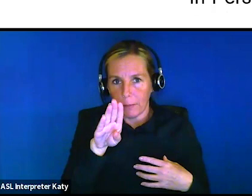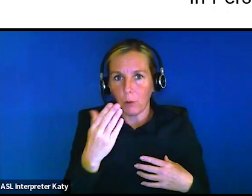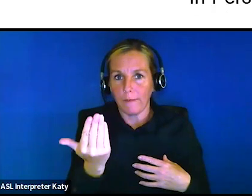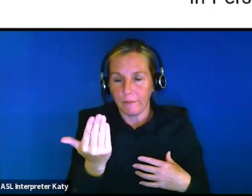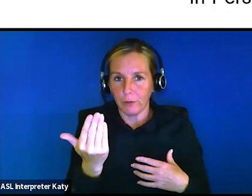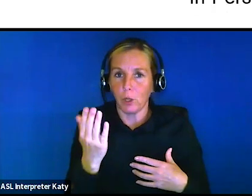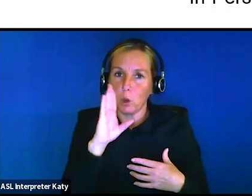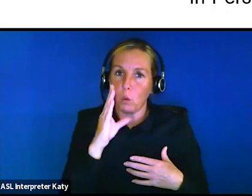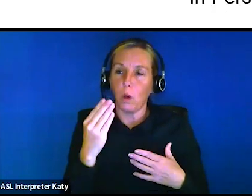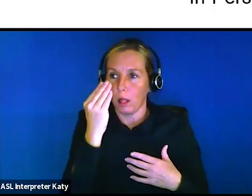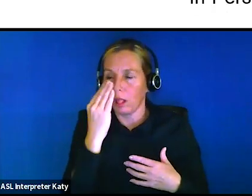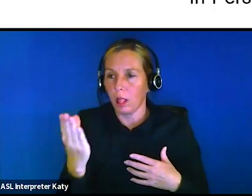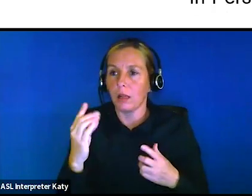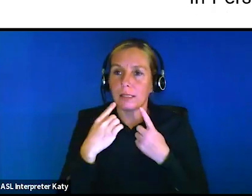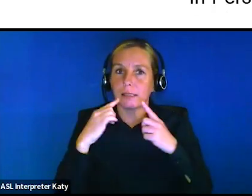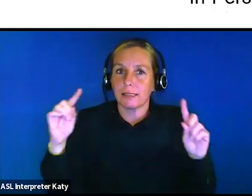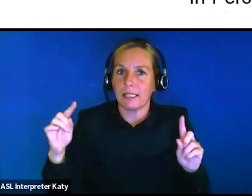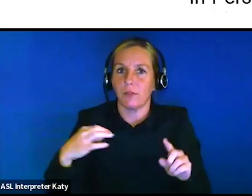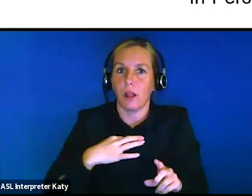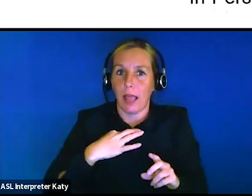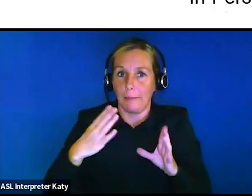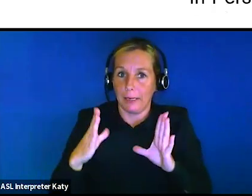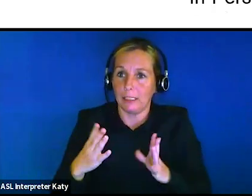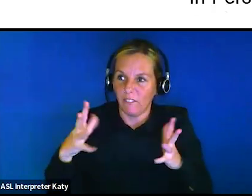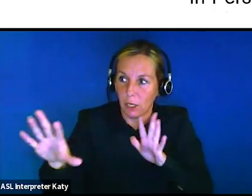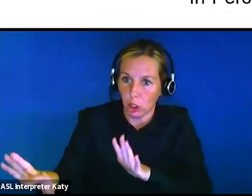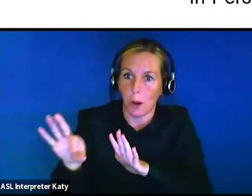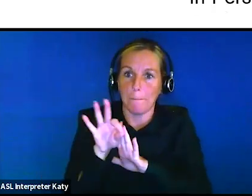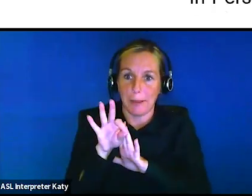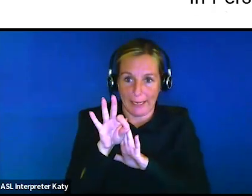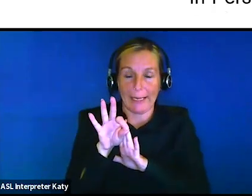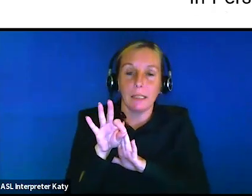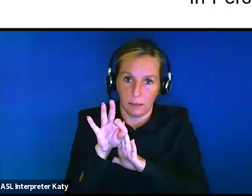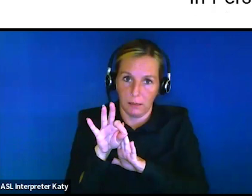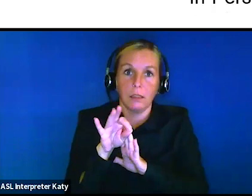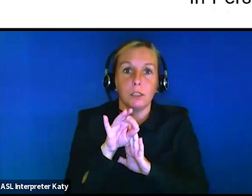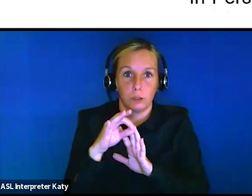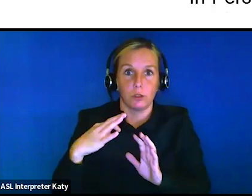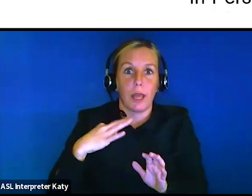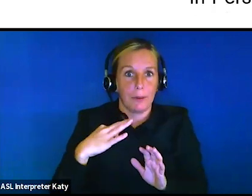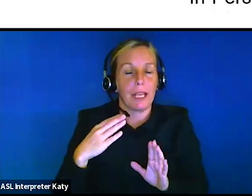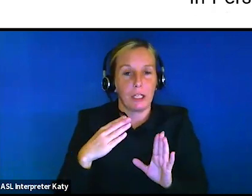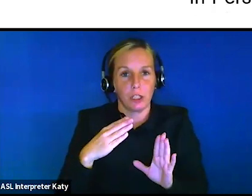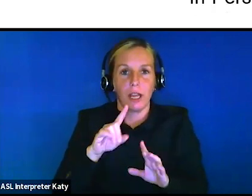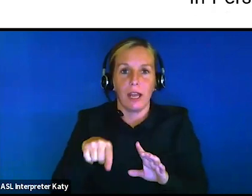We will notify successful applicants that they have been selected. So the application window is through the end of the month of January.